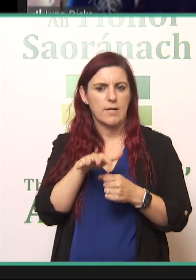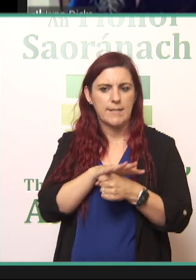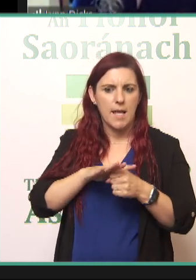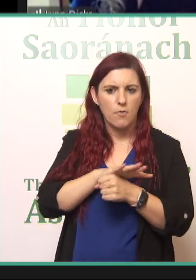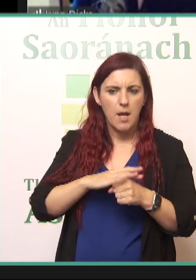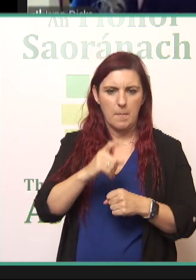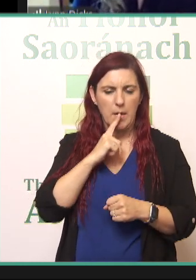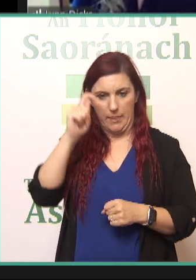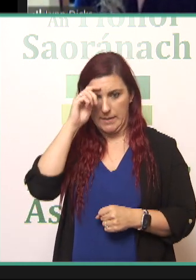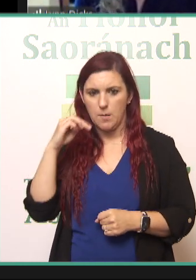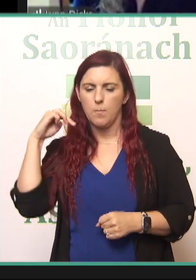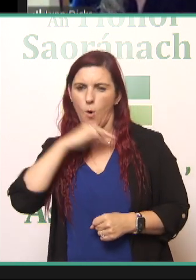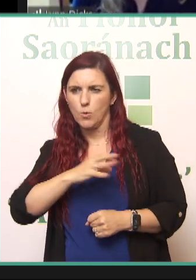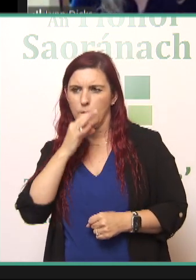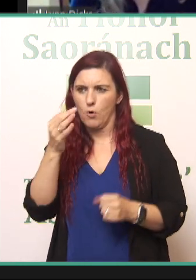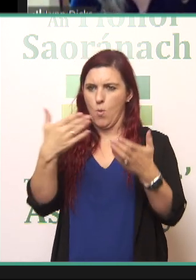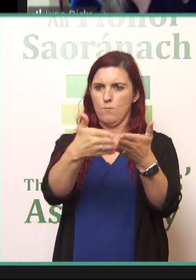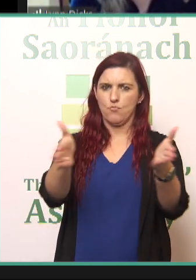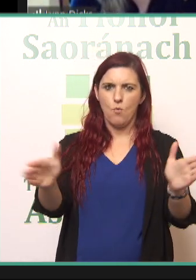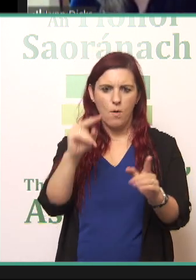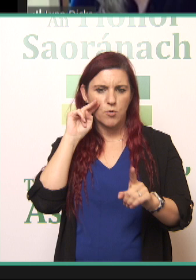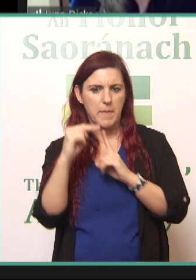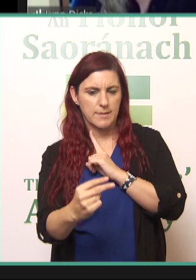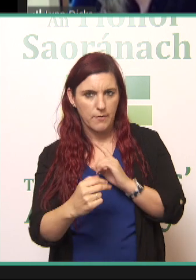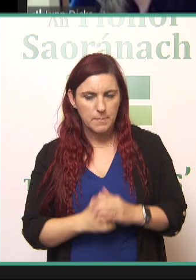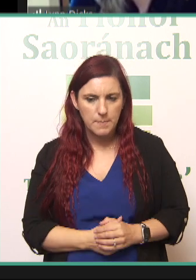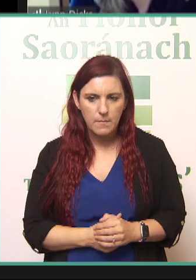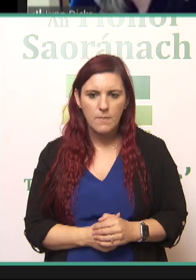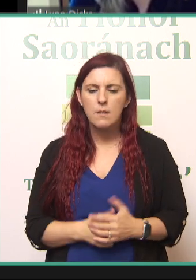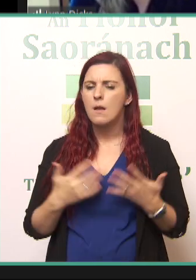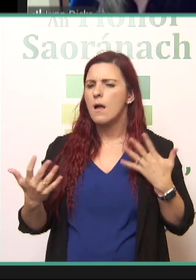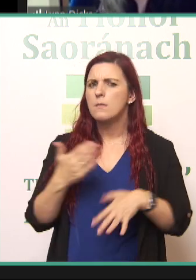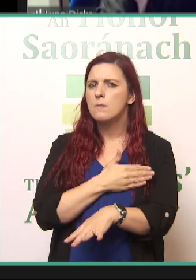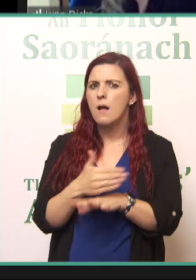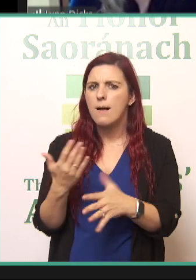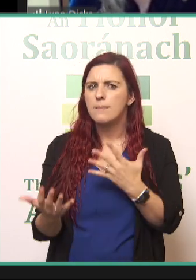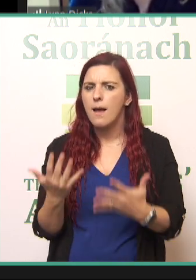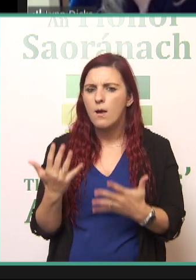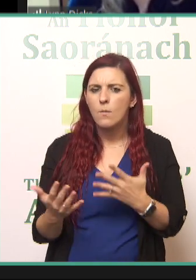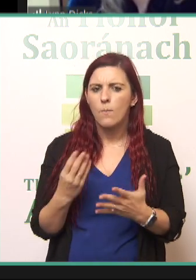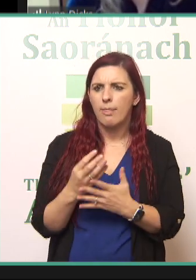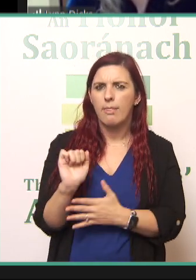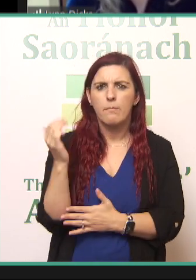it's important to give you this Broad View at the moment so where we start with this presentation is